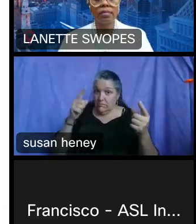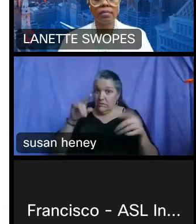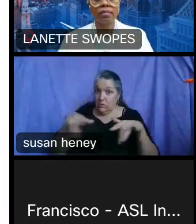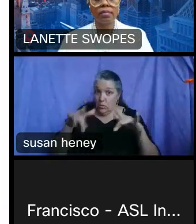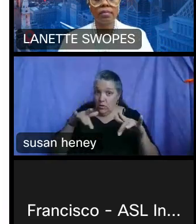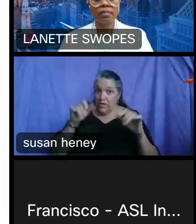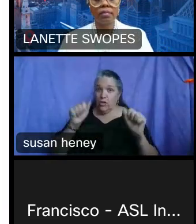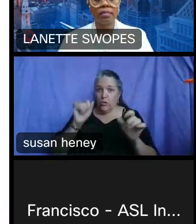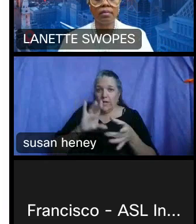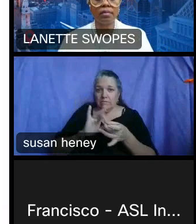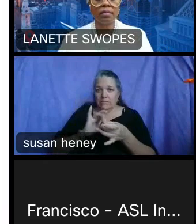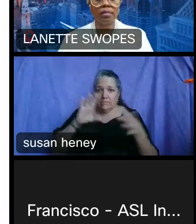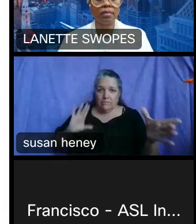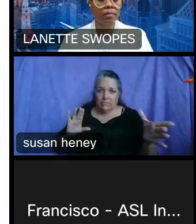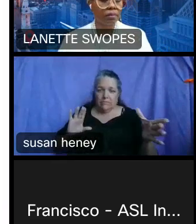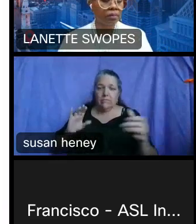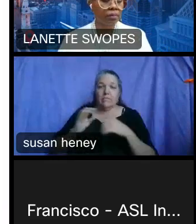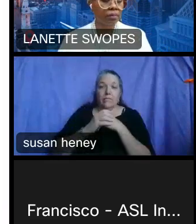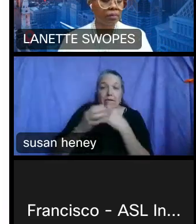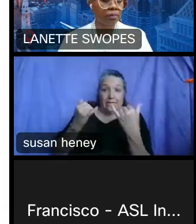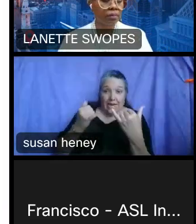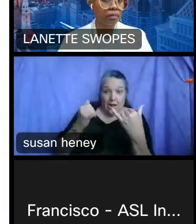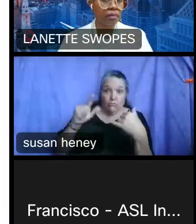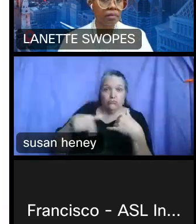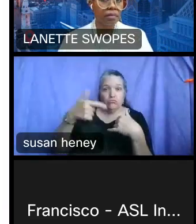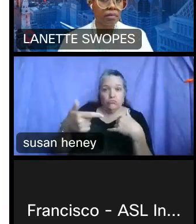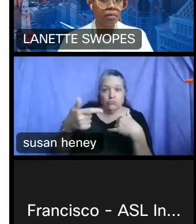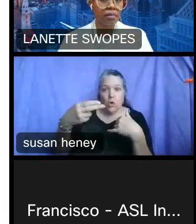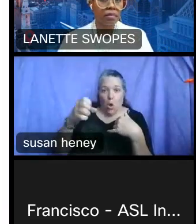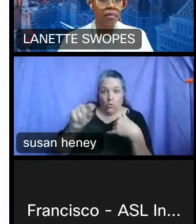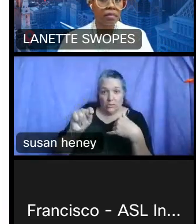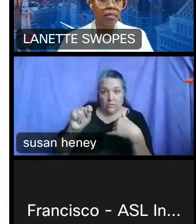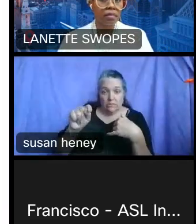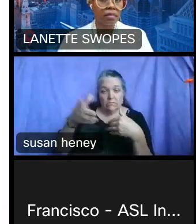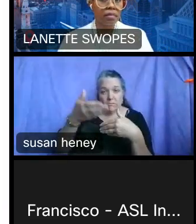Now, I'd like to turn the call over to your host, Kim Brown. Kim, you may begin.